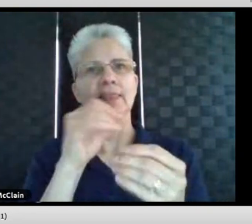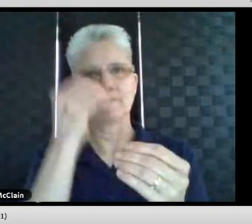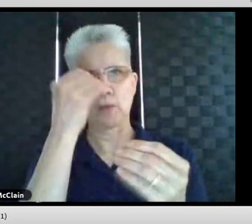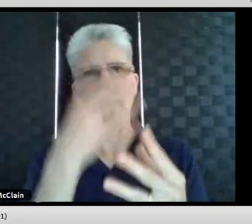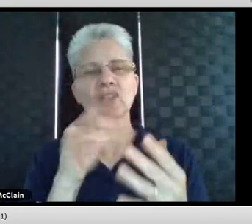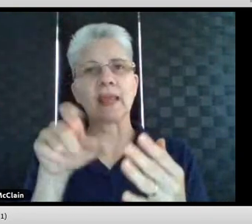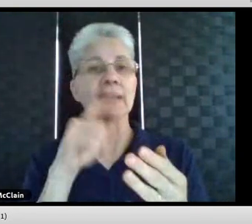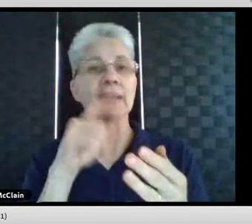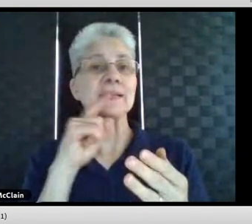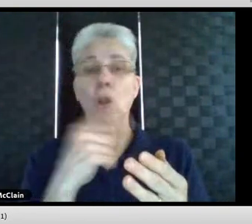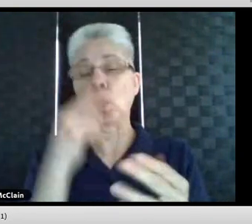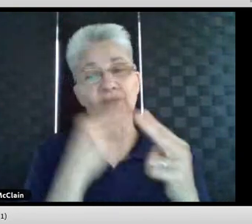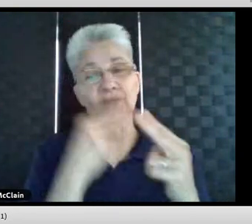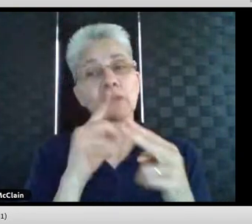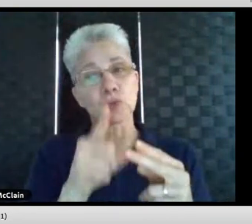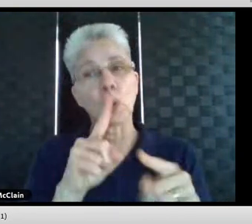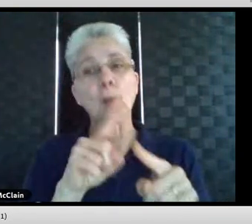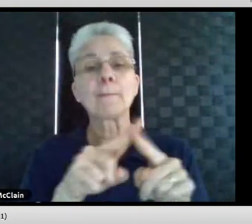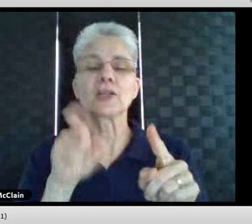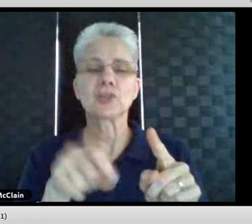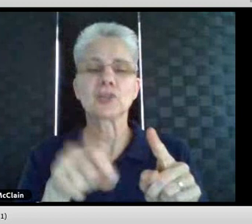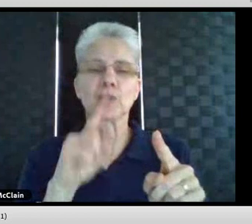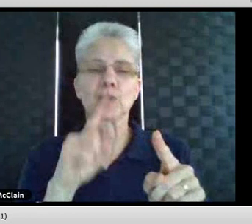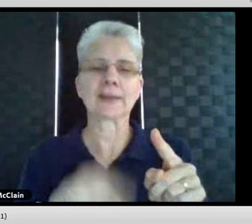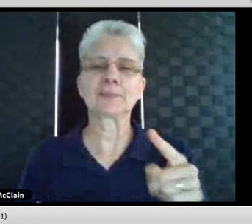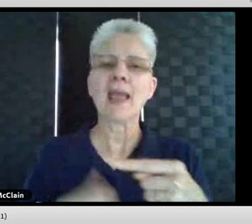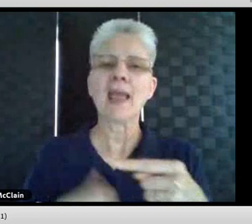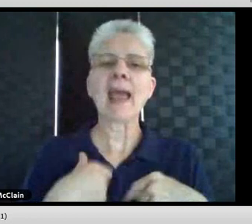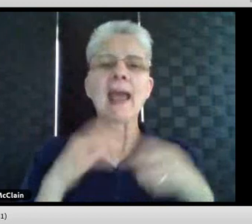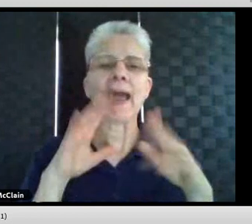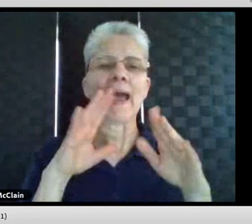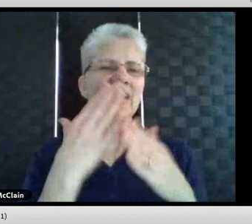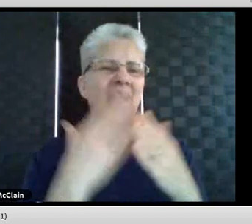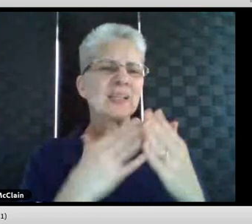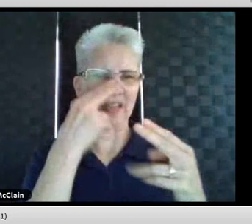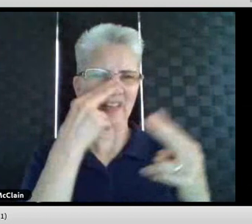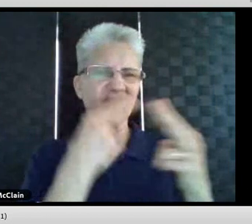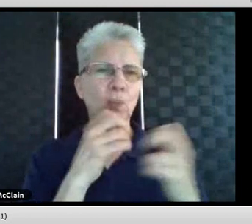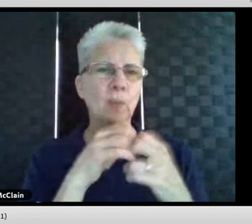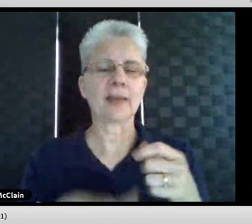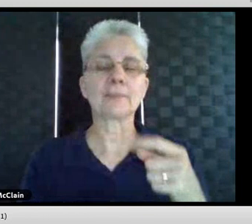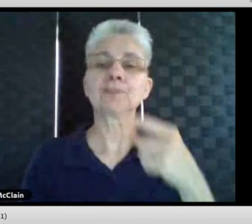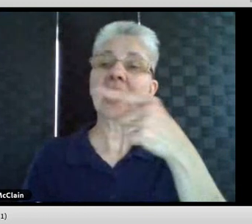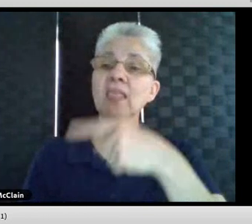It's not always fun, but it should be fun. Have an aspect of fun with that. So this is your homework.